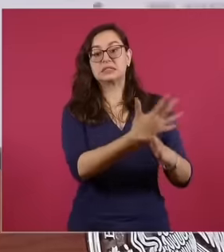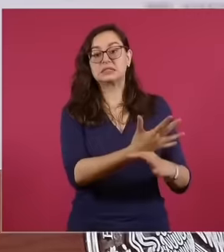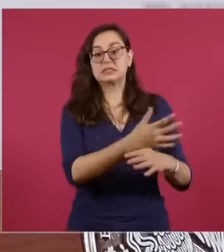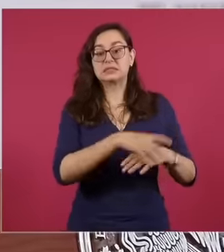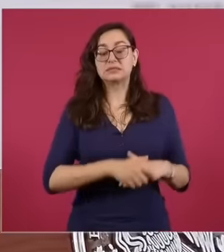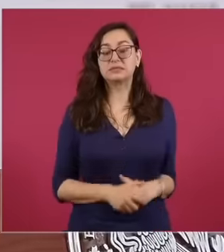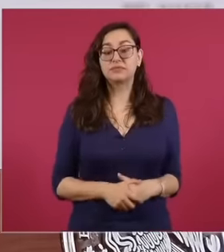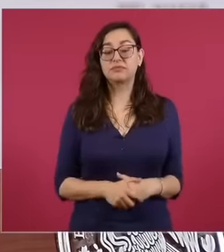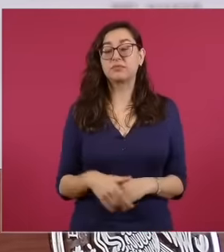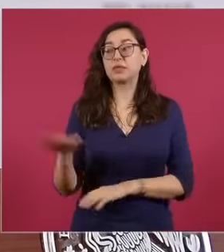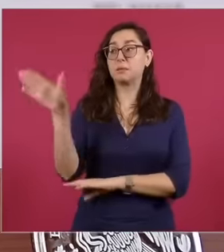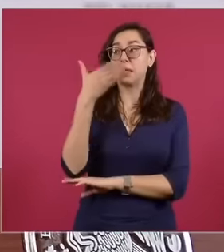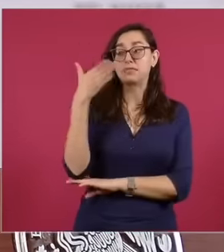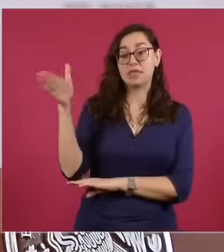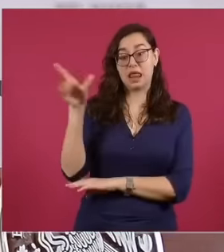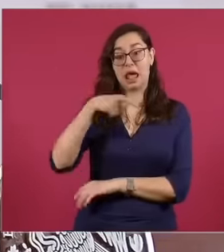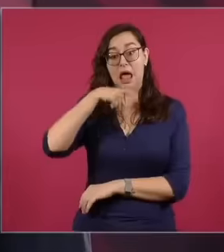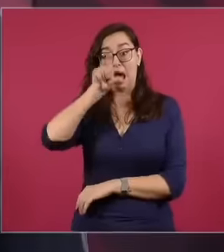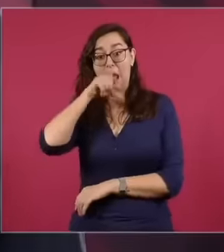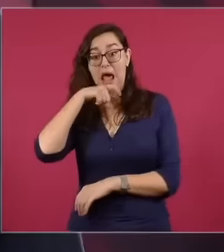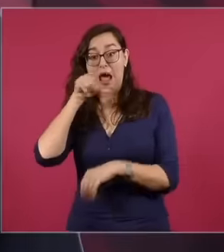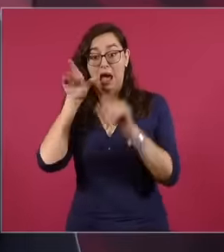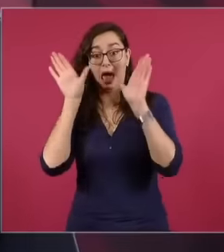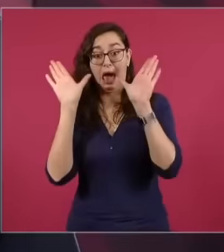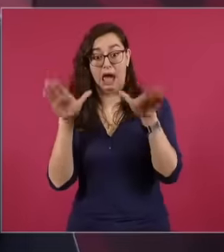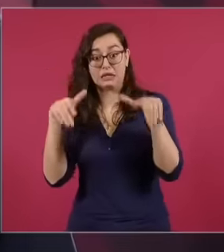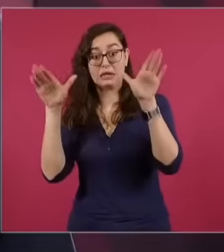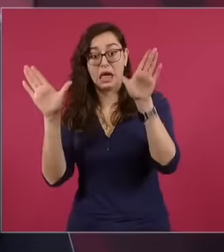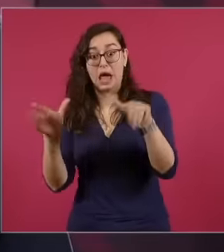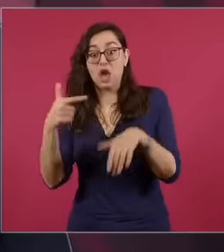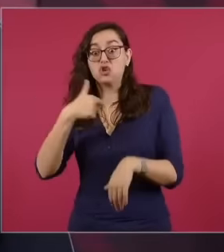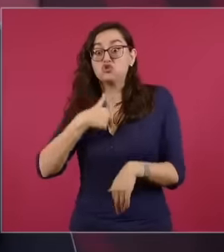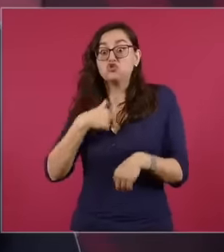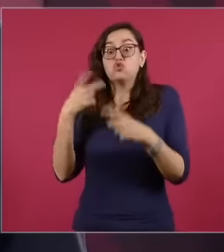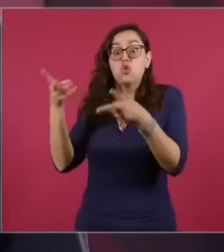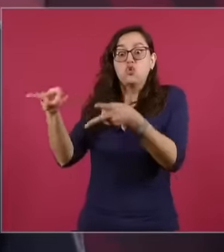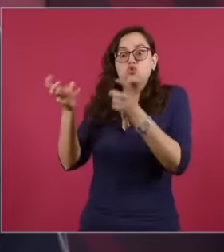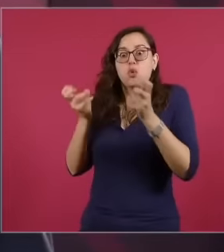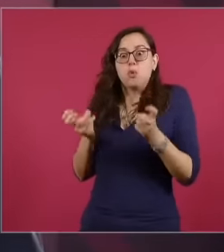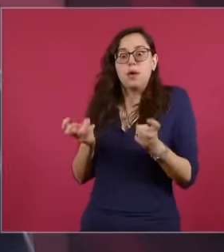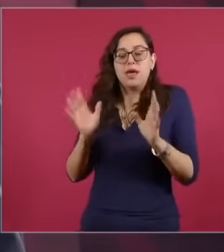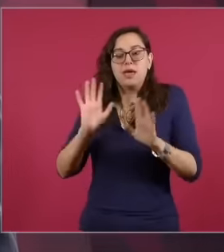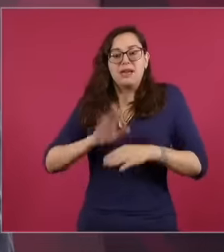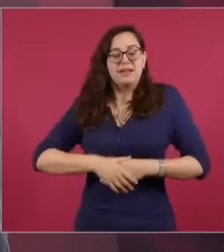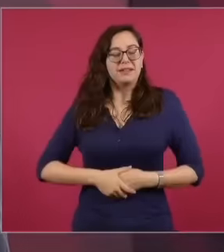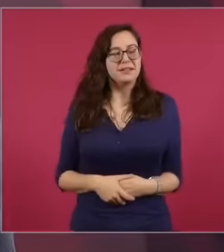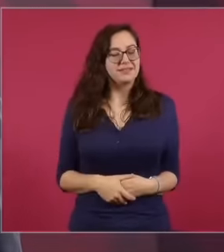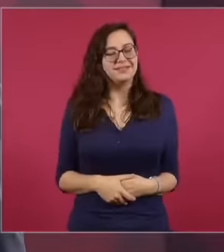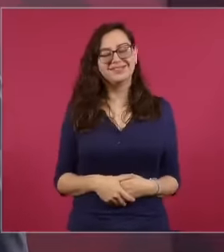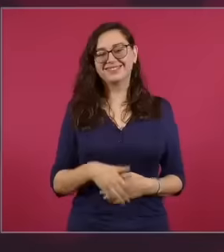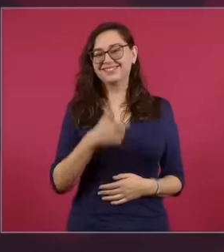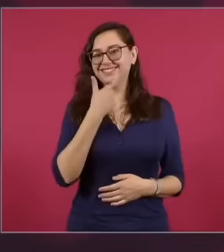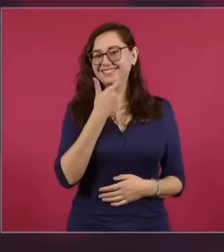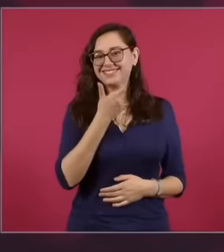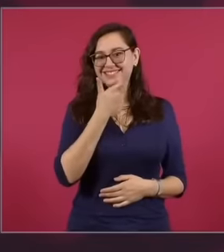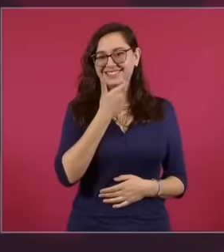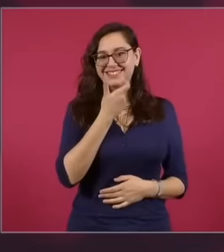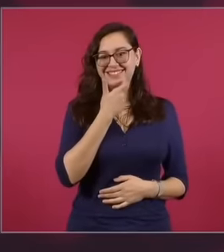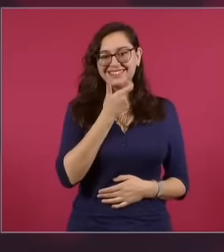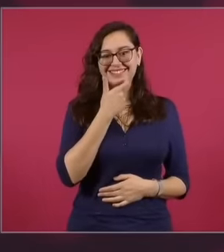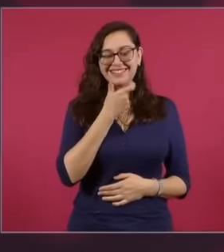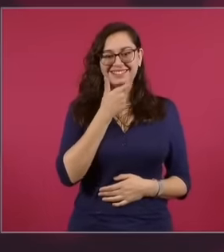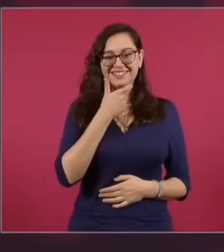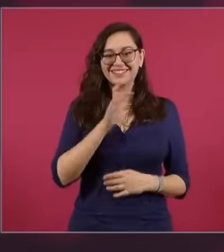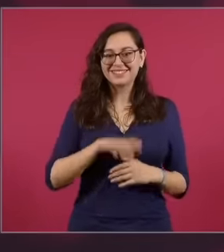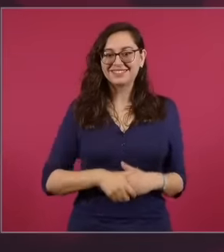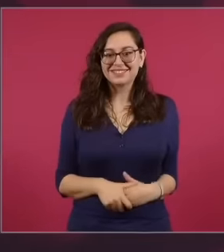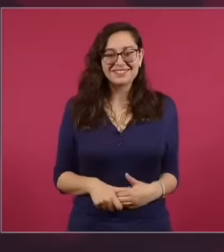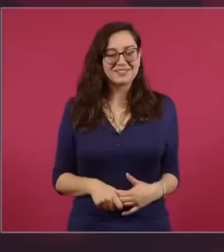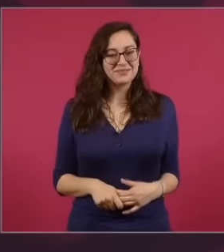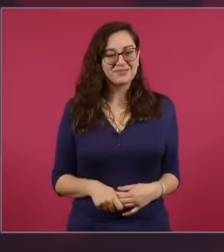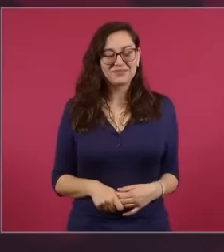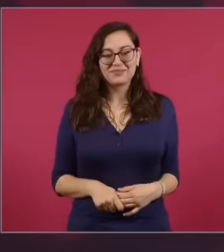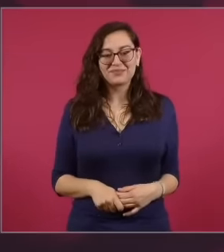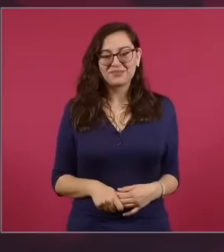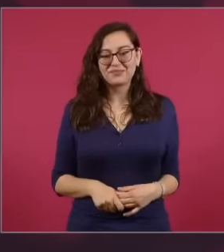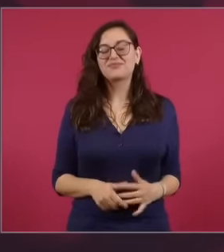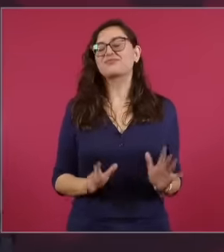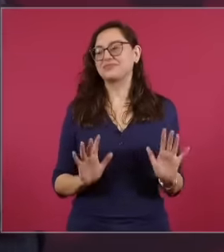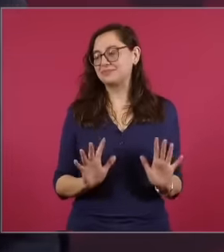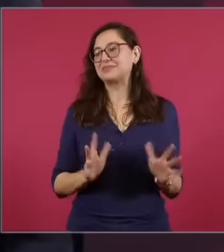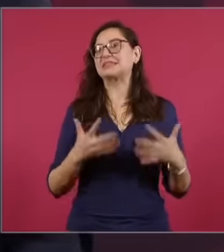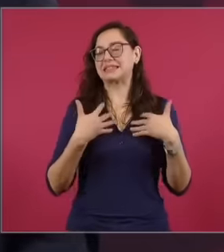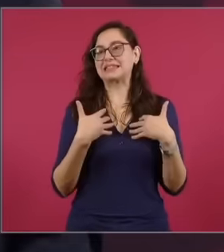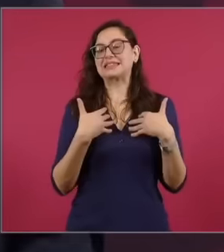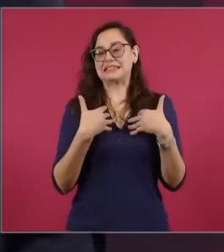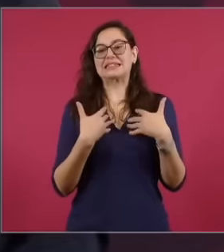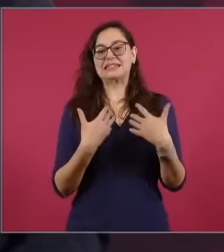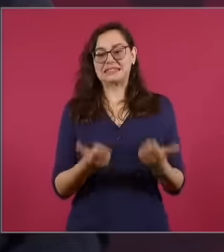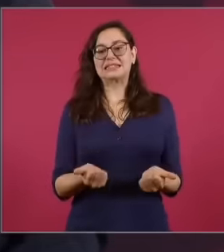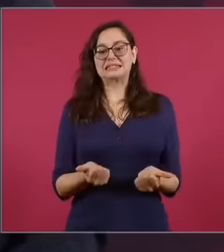flag, that is, and yes I understand it because back